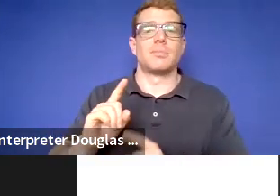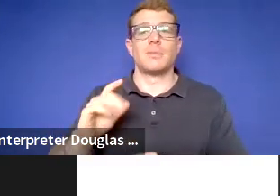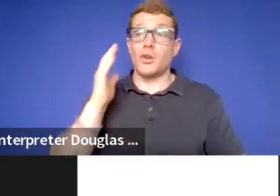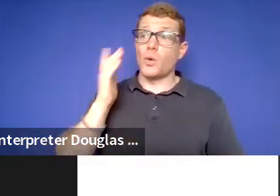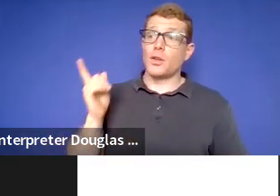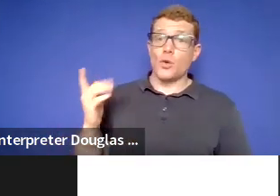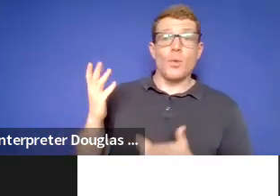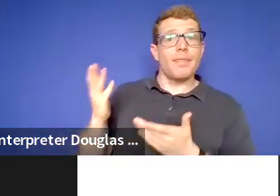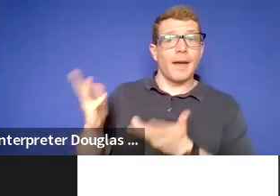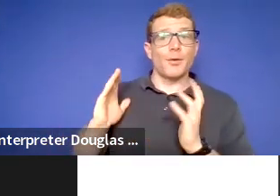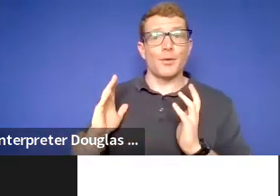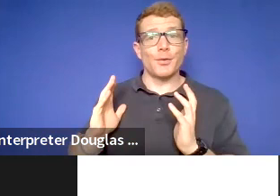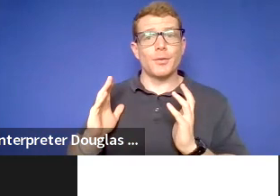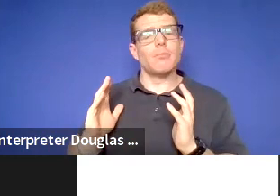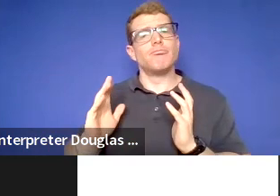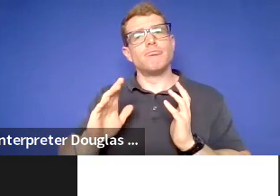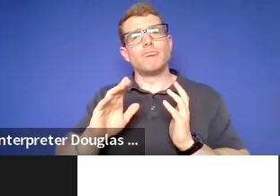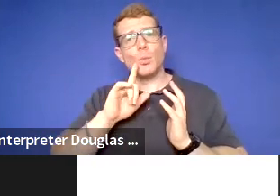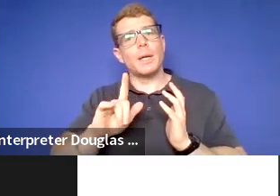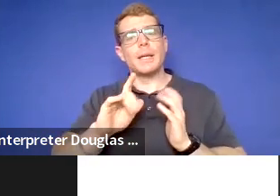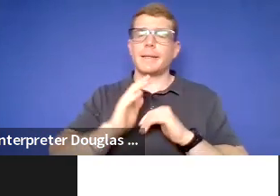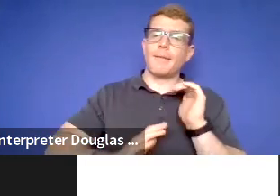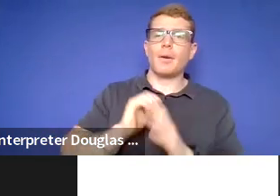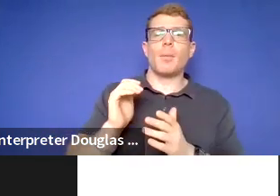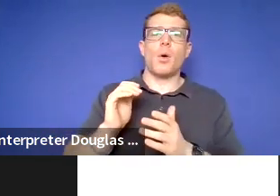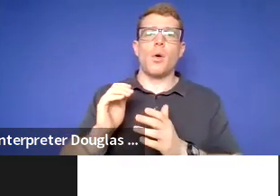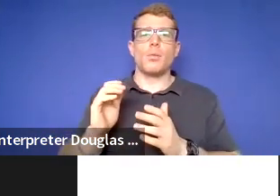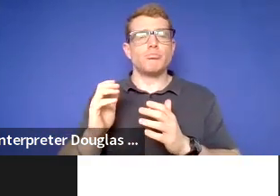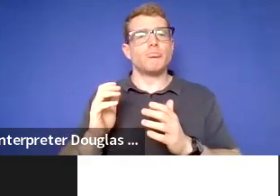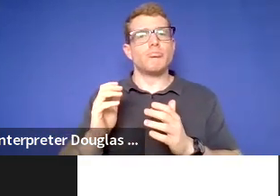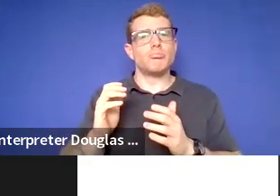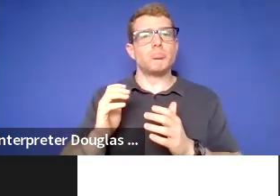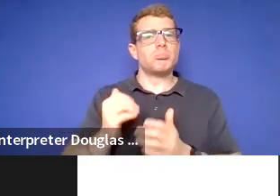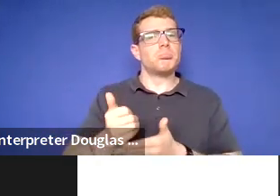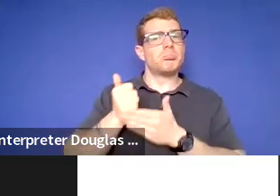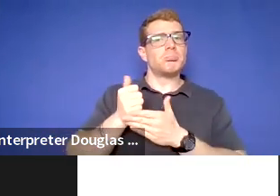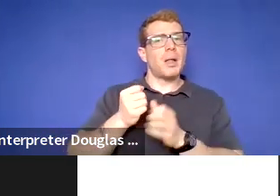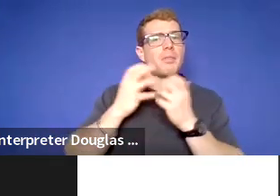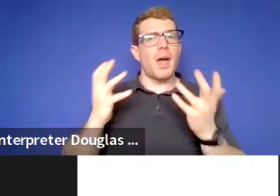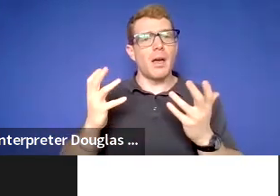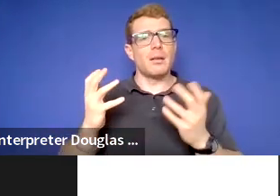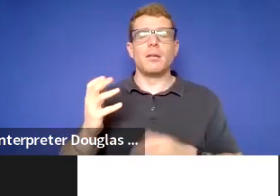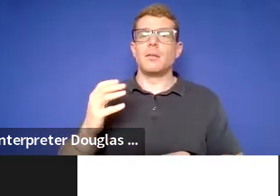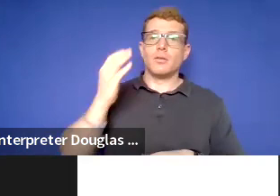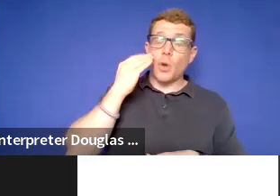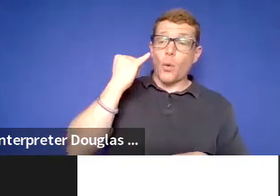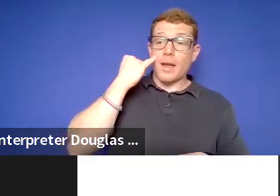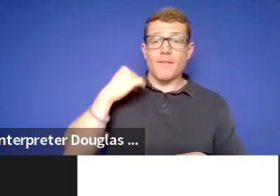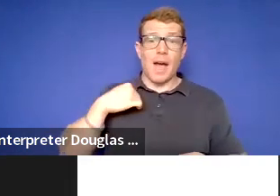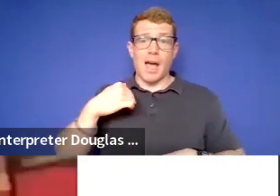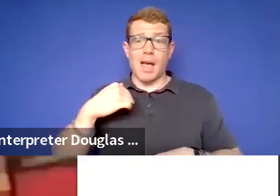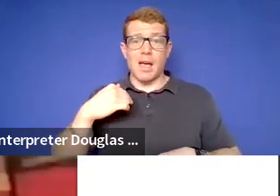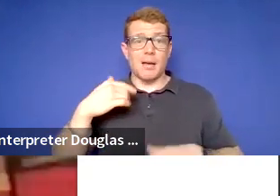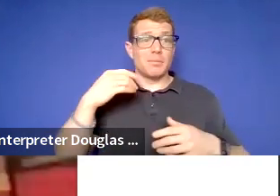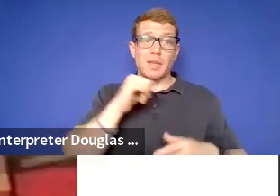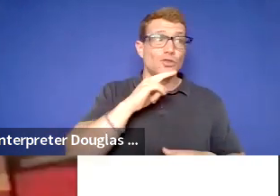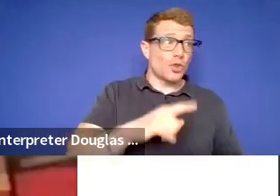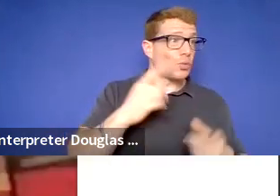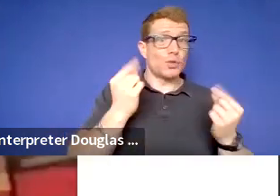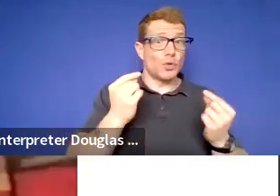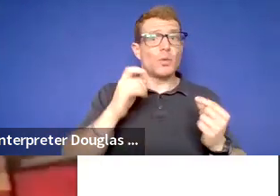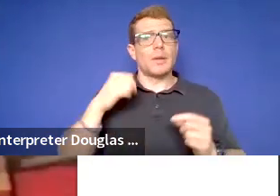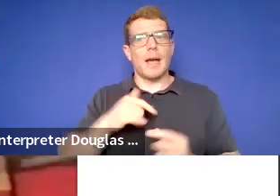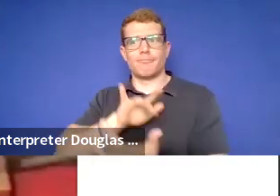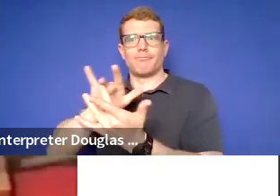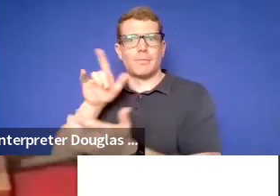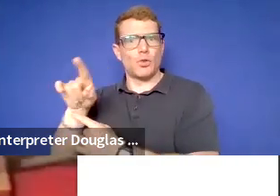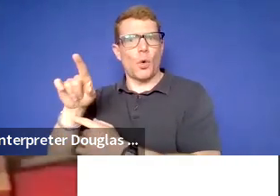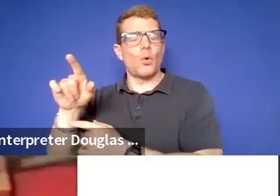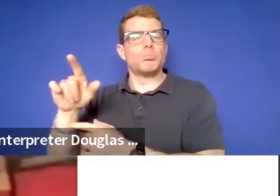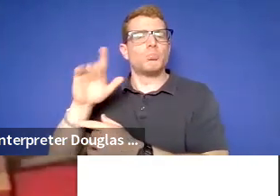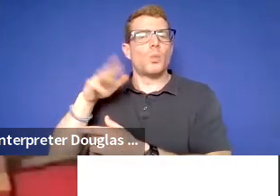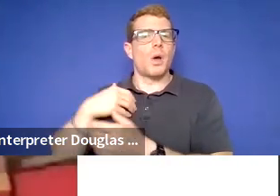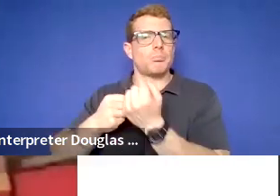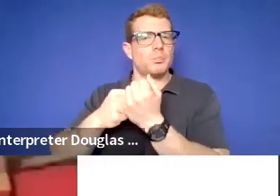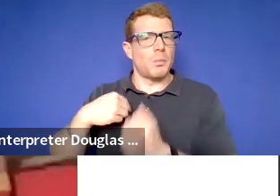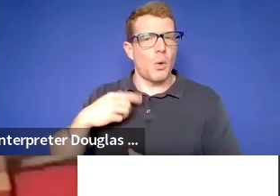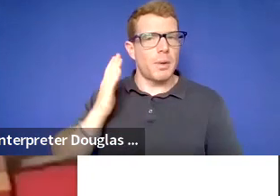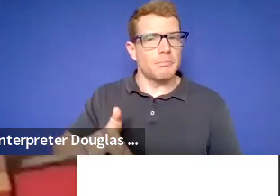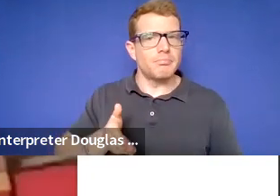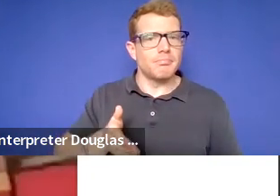across. you know a time when I feel like I can't work. You Know that I know I can reach out to you all, and you'll be there for me has been a real comfort for him.